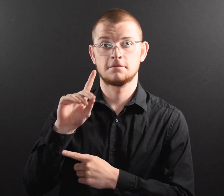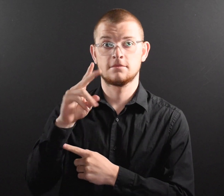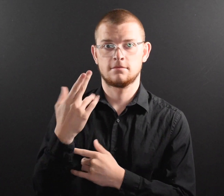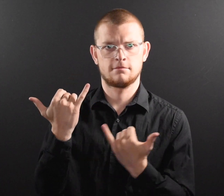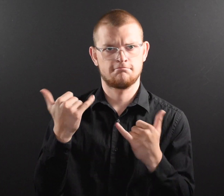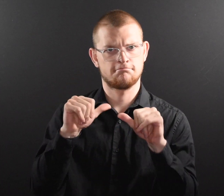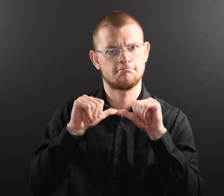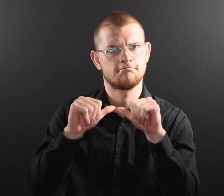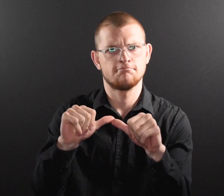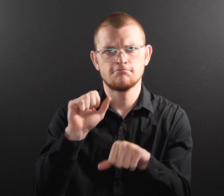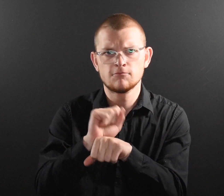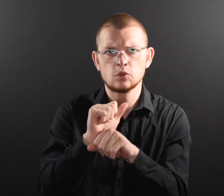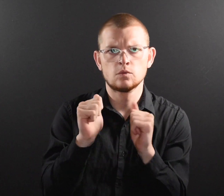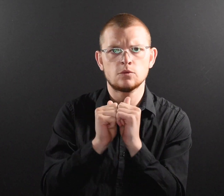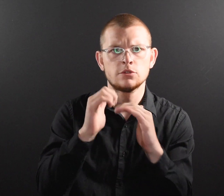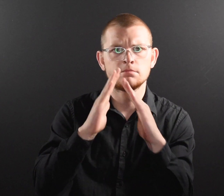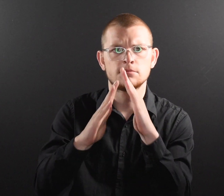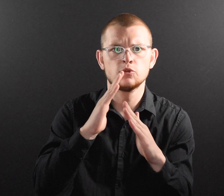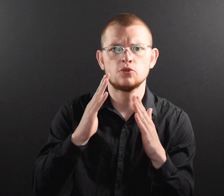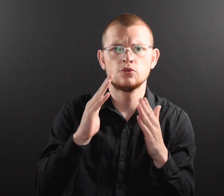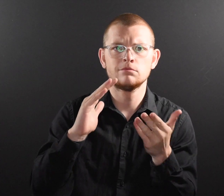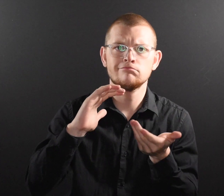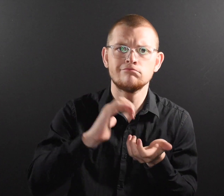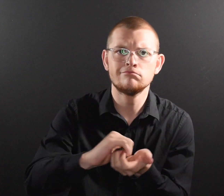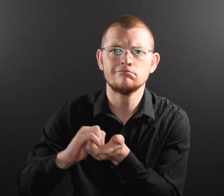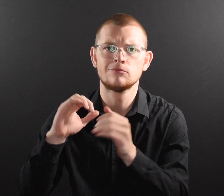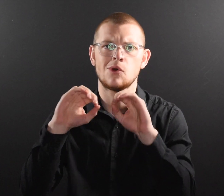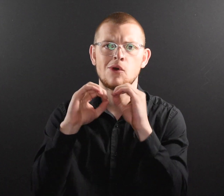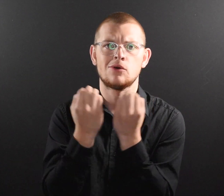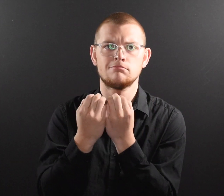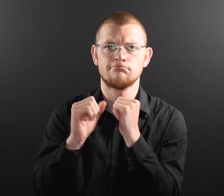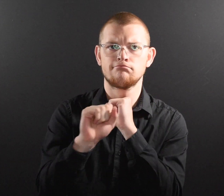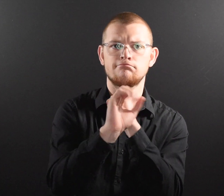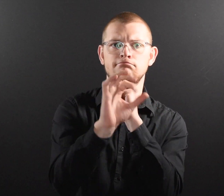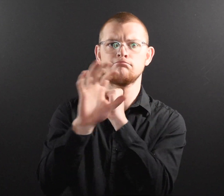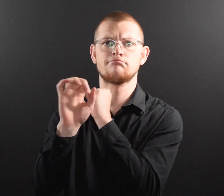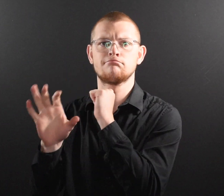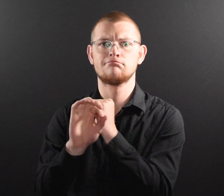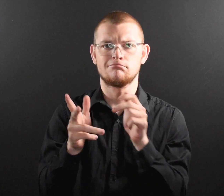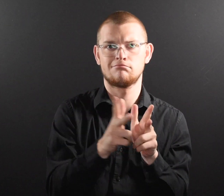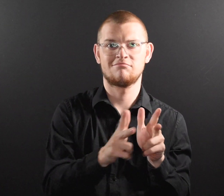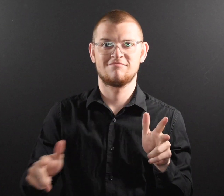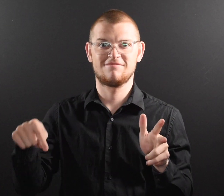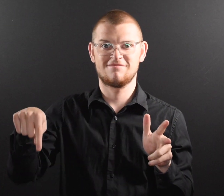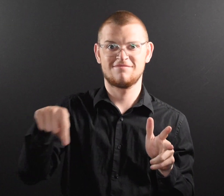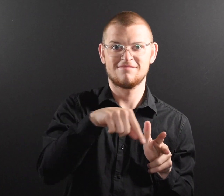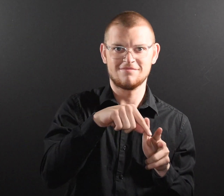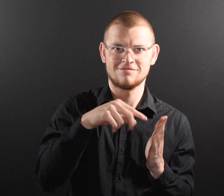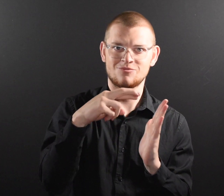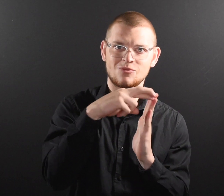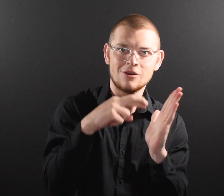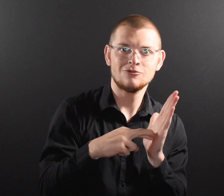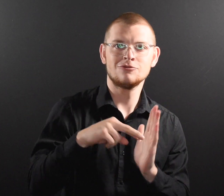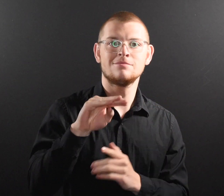MDH will work with community organizations to help promote each mobile vaccination unit and